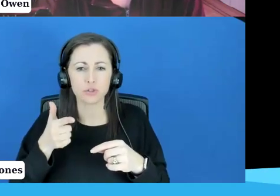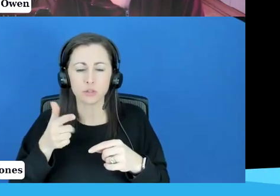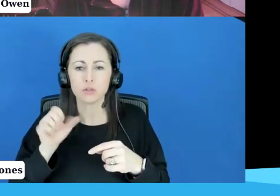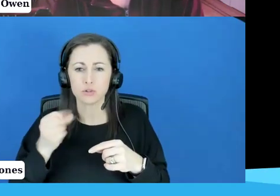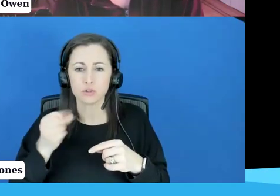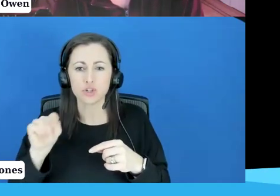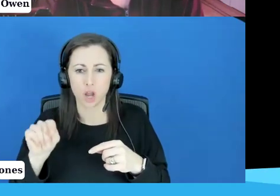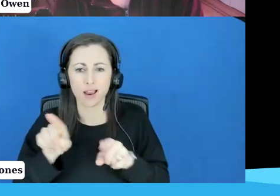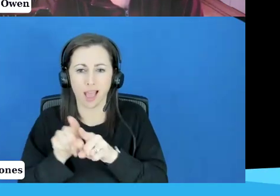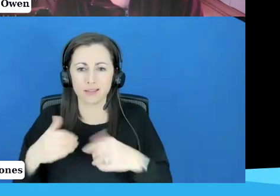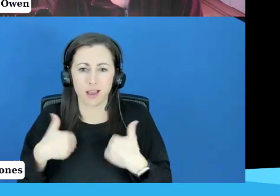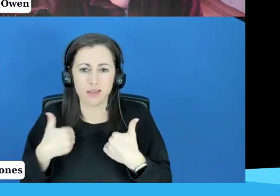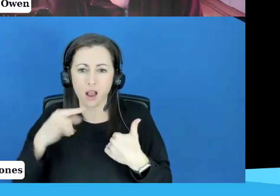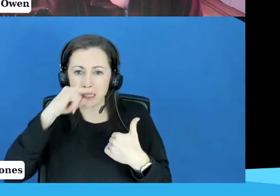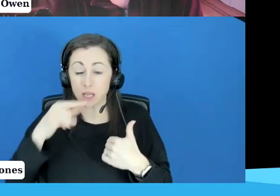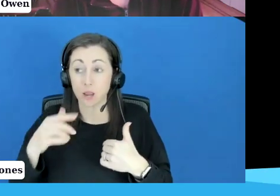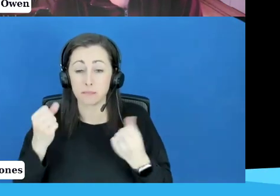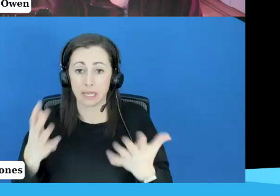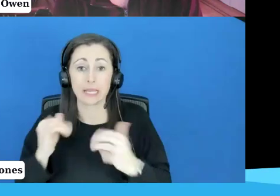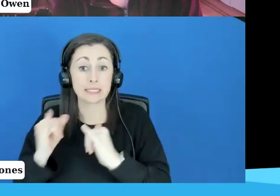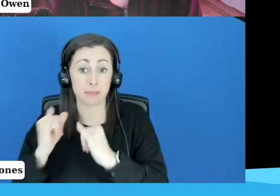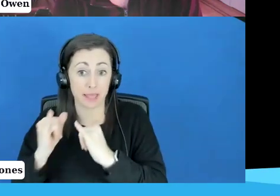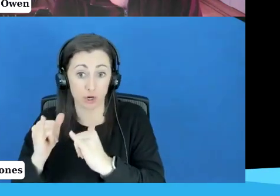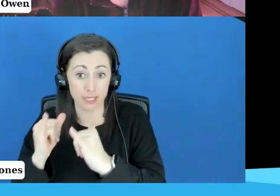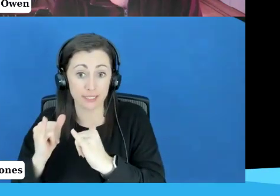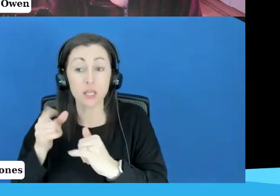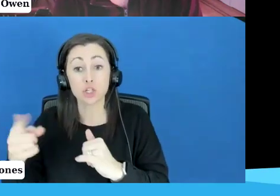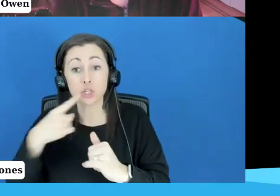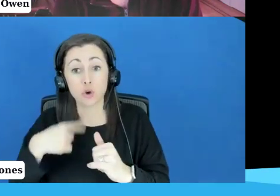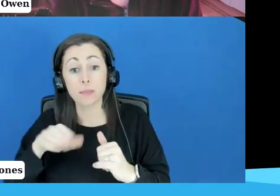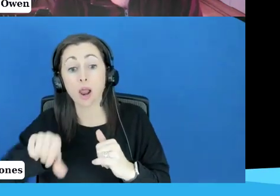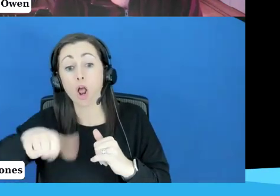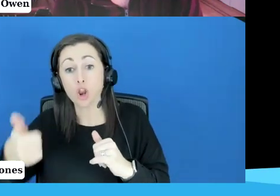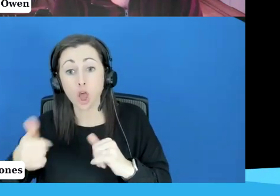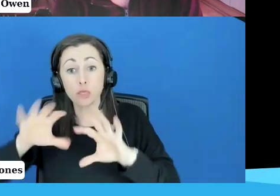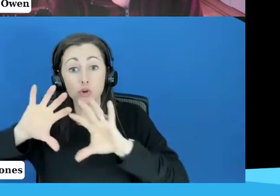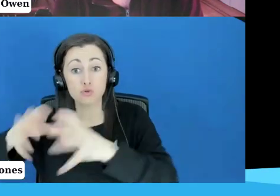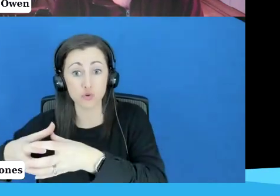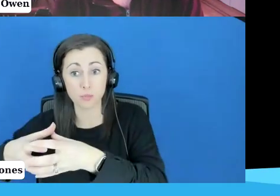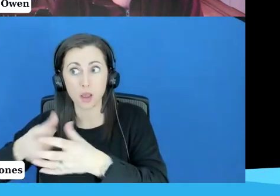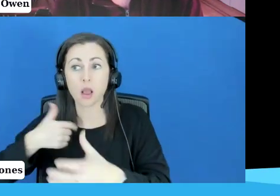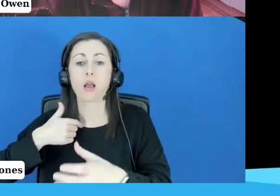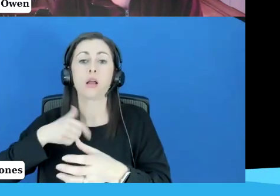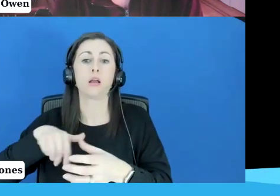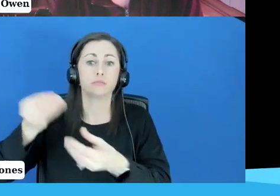We had a lot of similarities and she had told me about another group. I just think like having those word of mouth